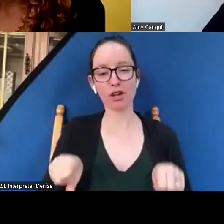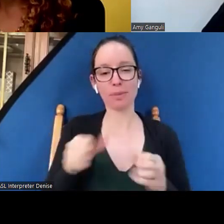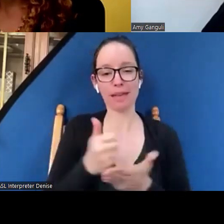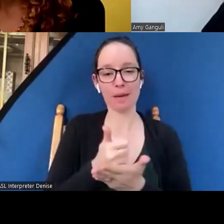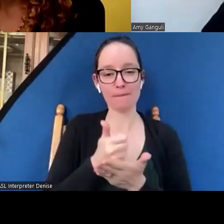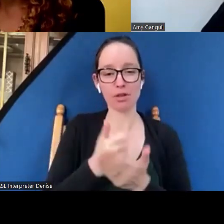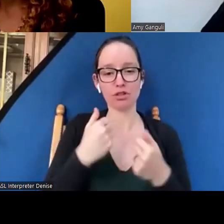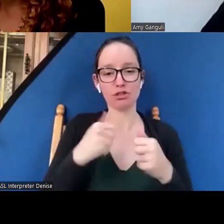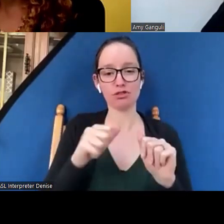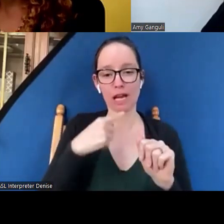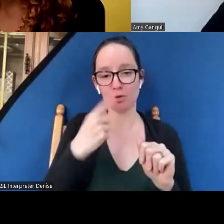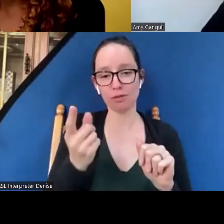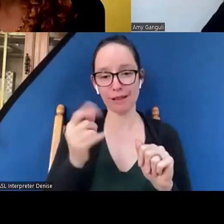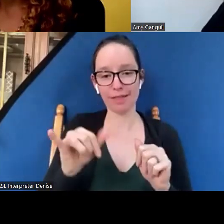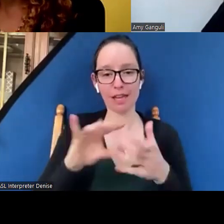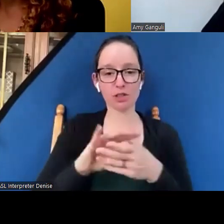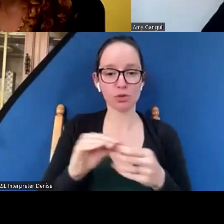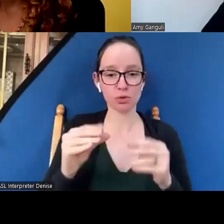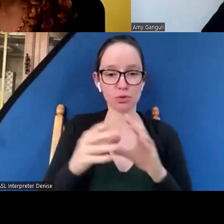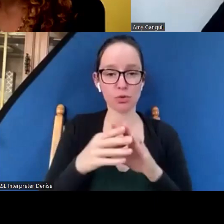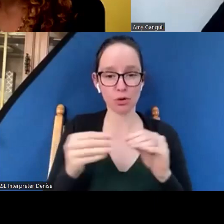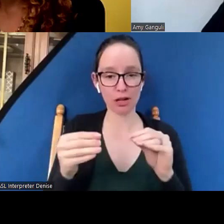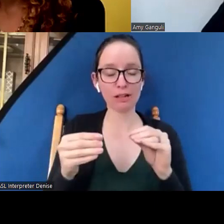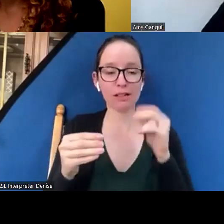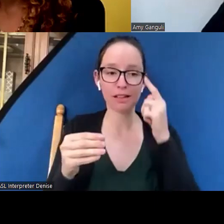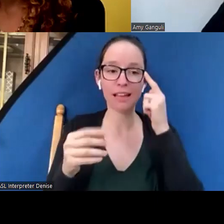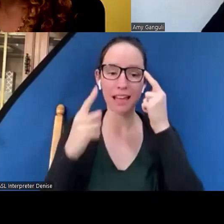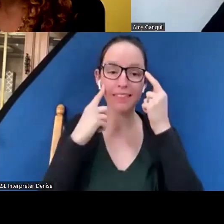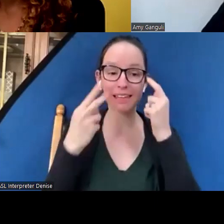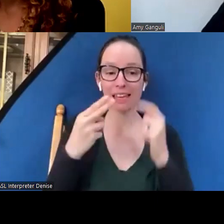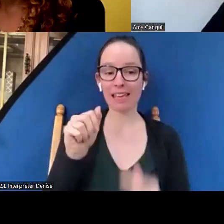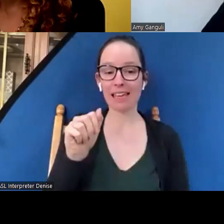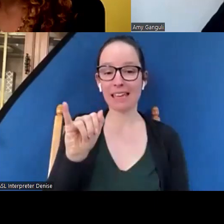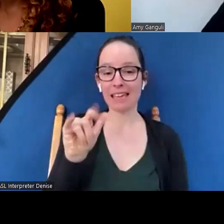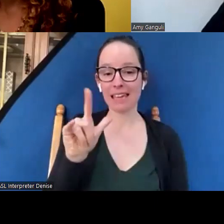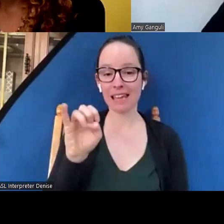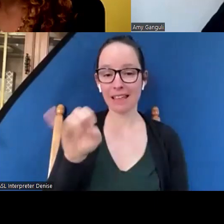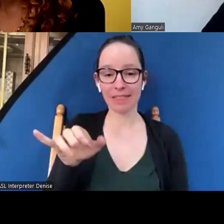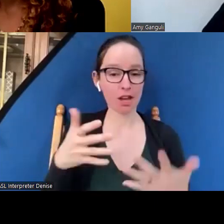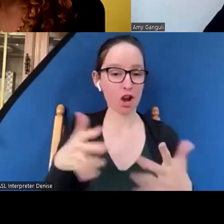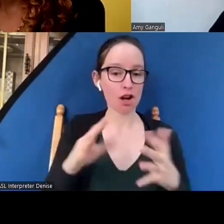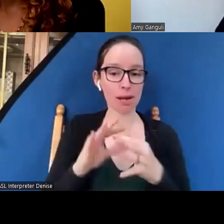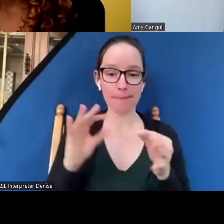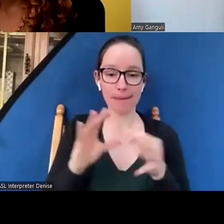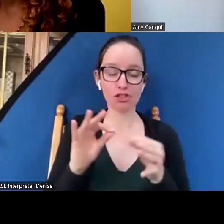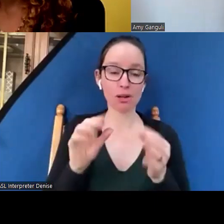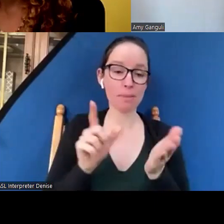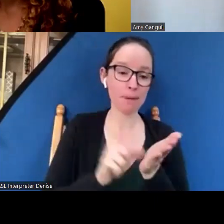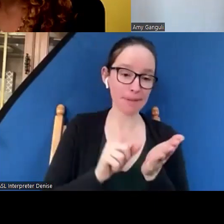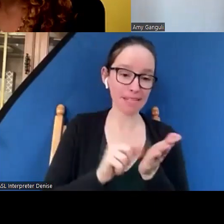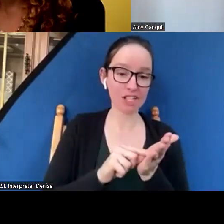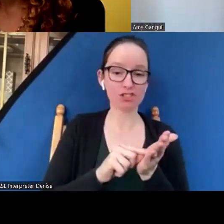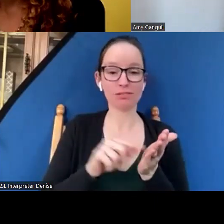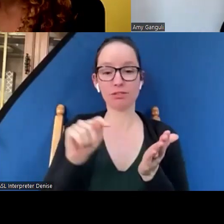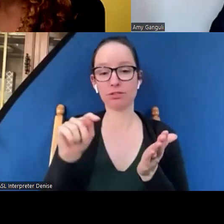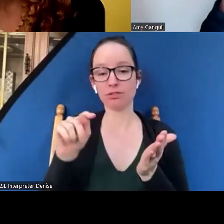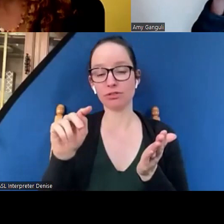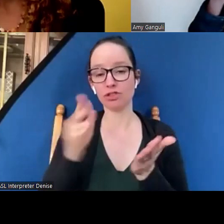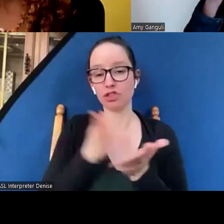Because as I think Hailey mentioned, publication and transdisciplinary work can be a lot more time consuming and slow